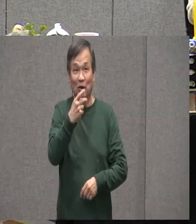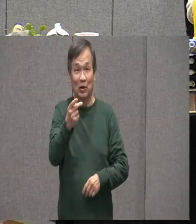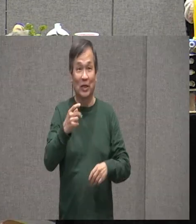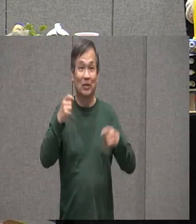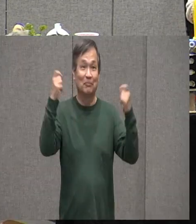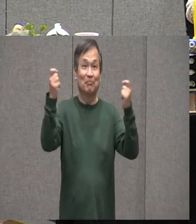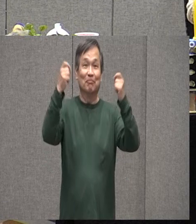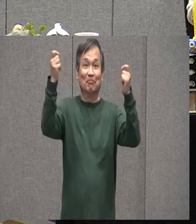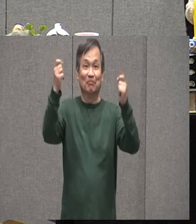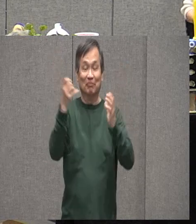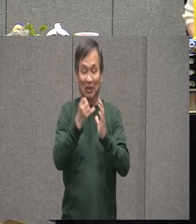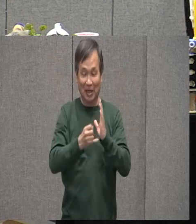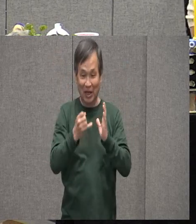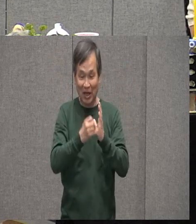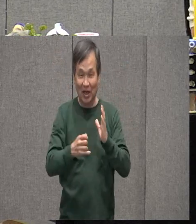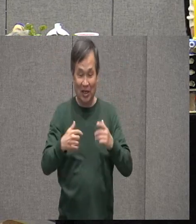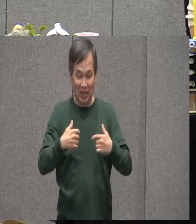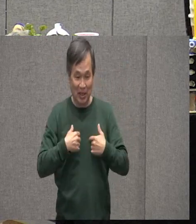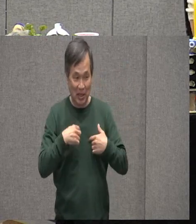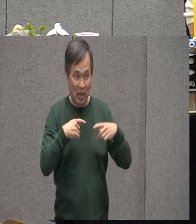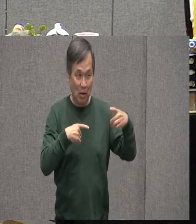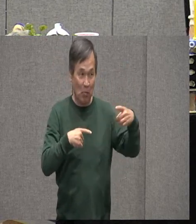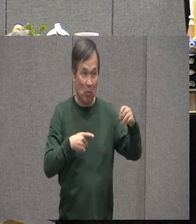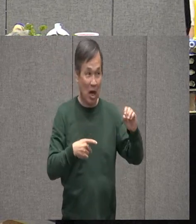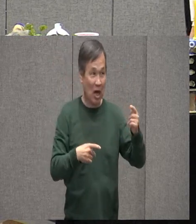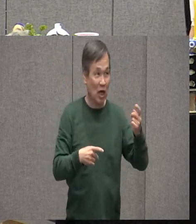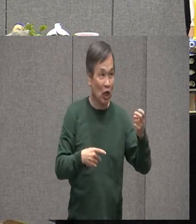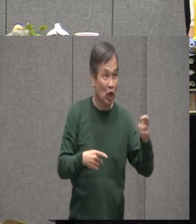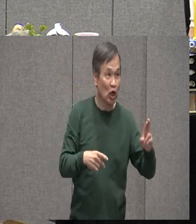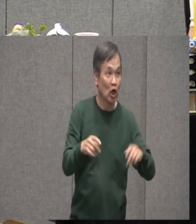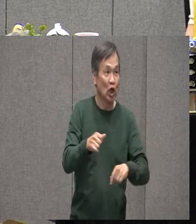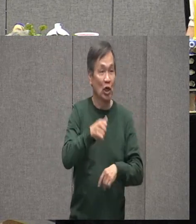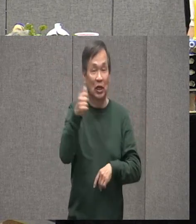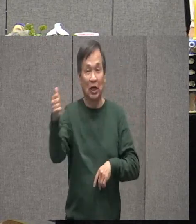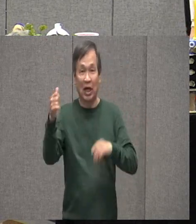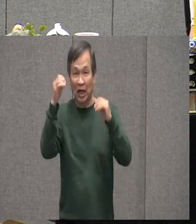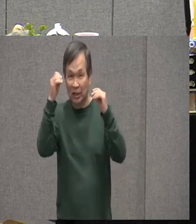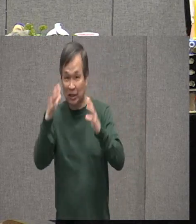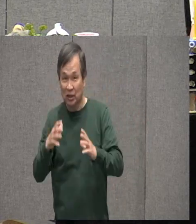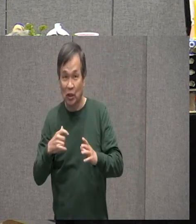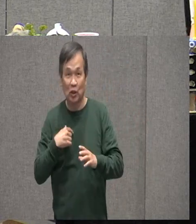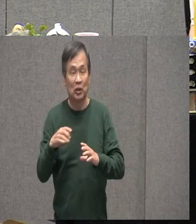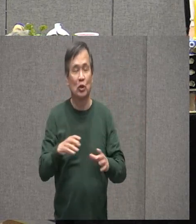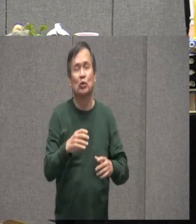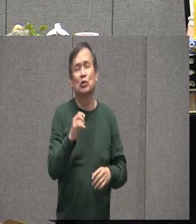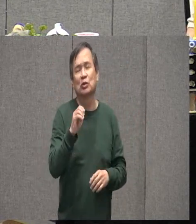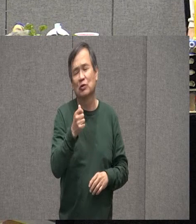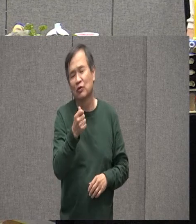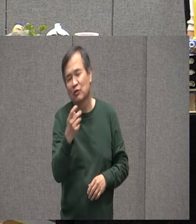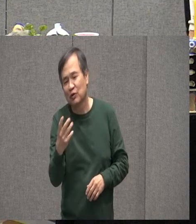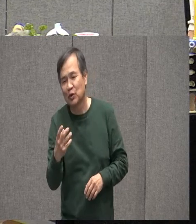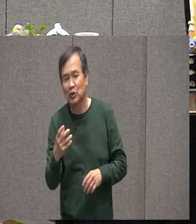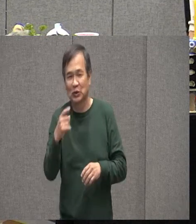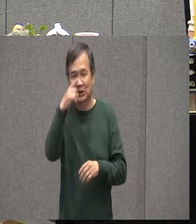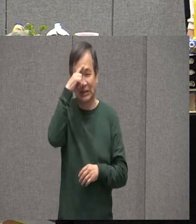I am Ms Potter. I'm Mrs Rudd. And we are here to give you six really cool summer art activities